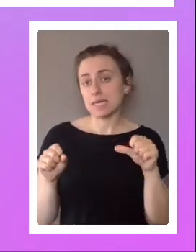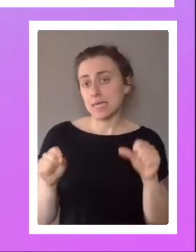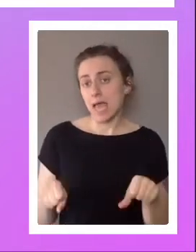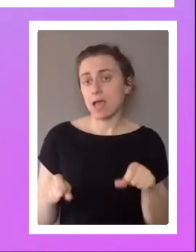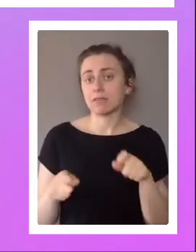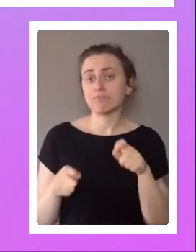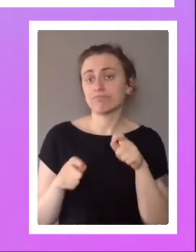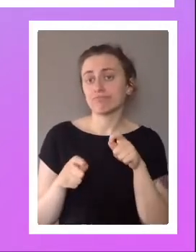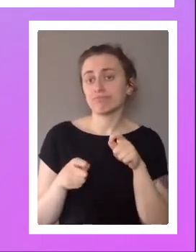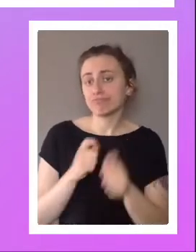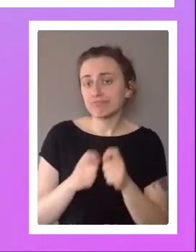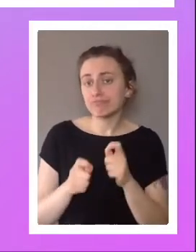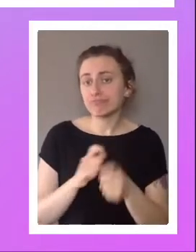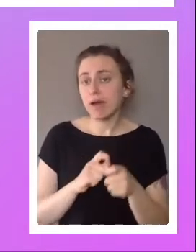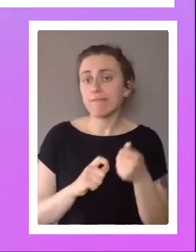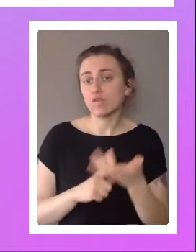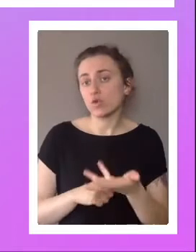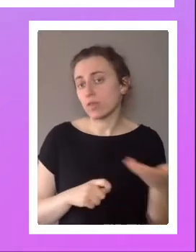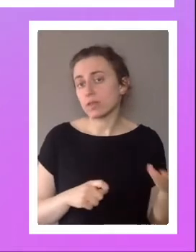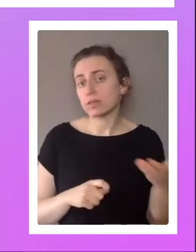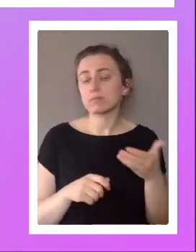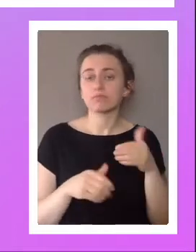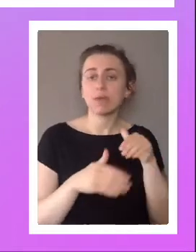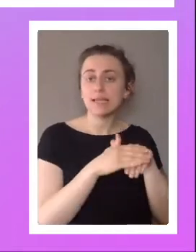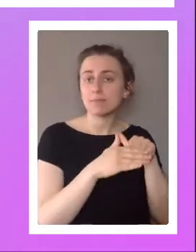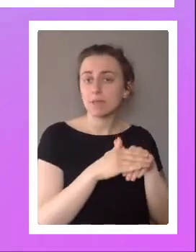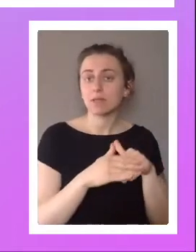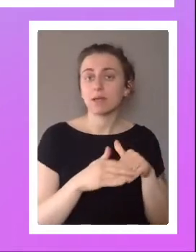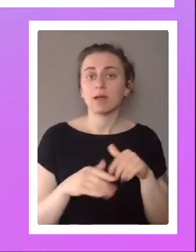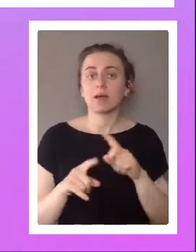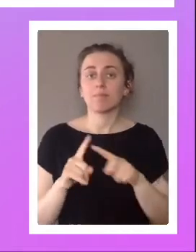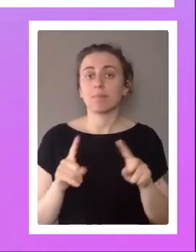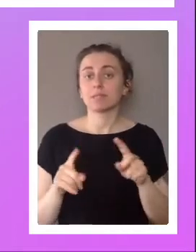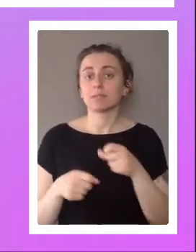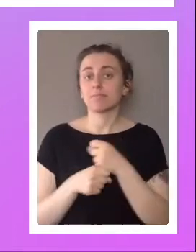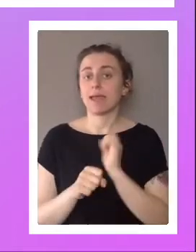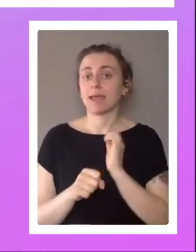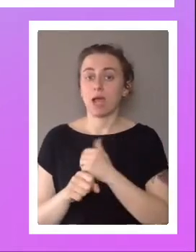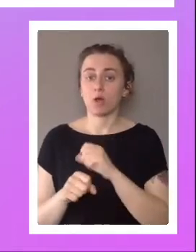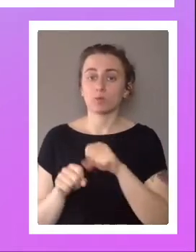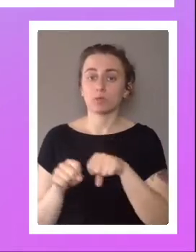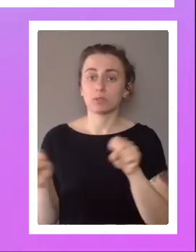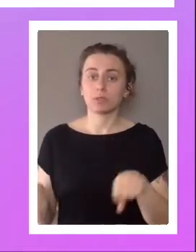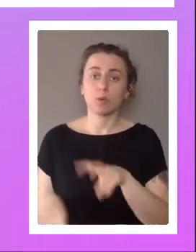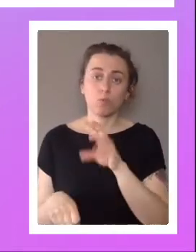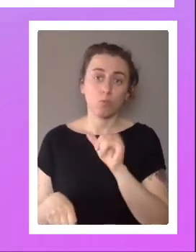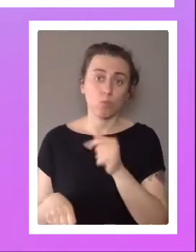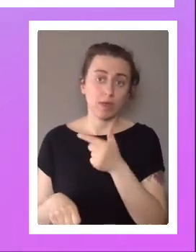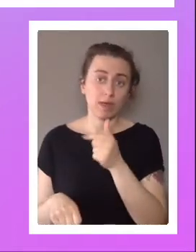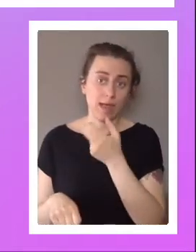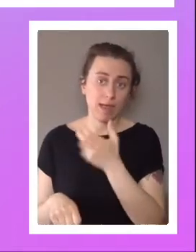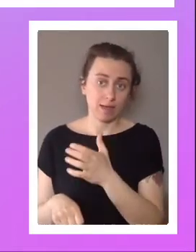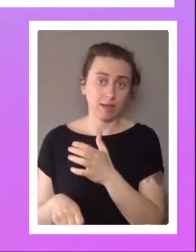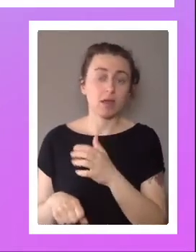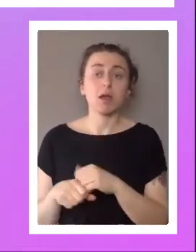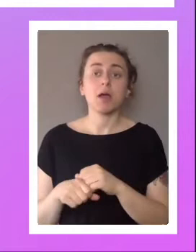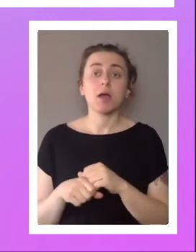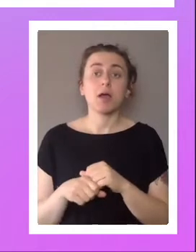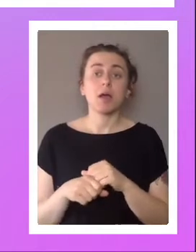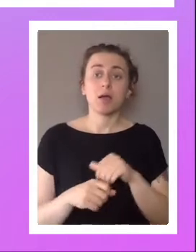yet to make our systems WCAG compliant I'll need to get buy in from higher management.